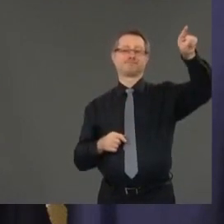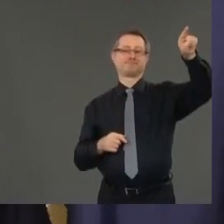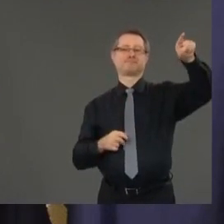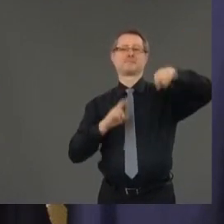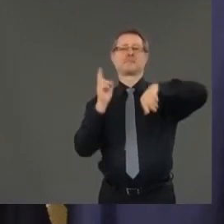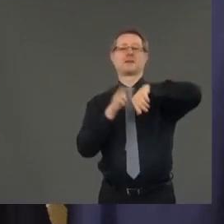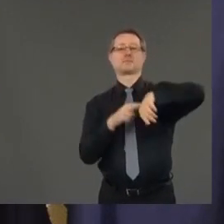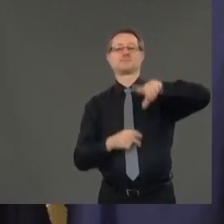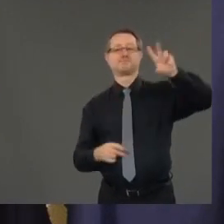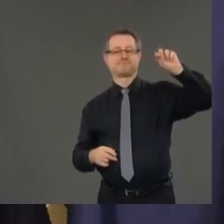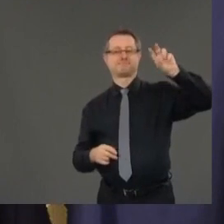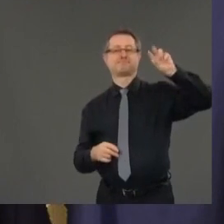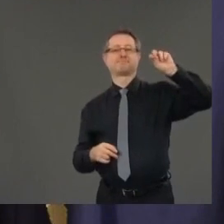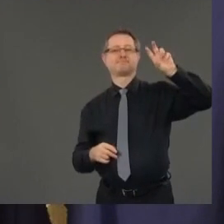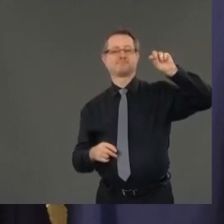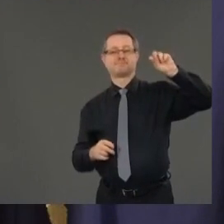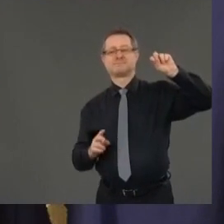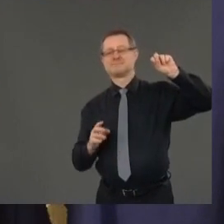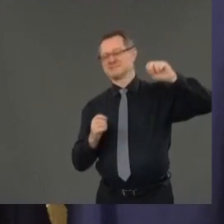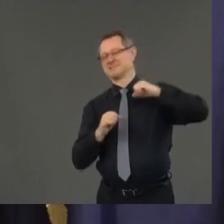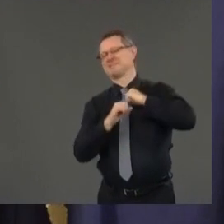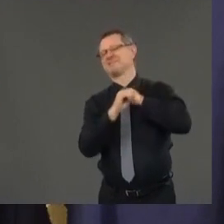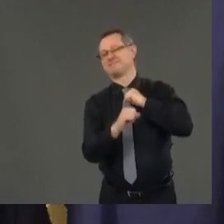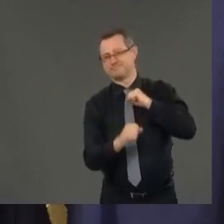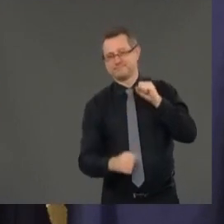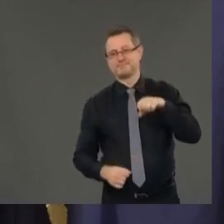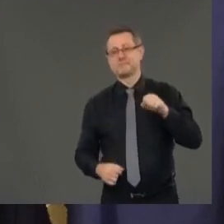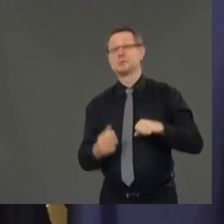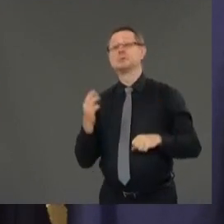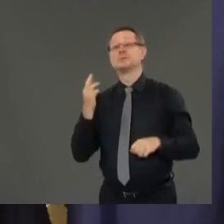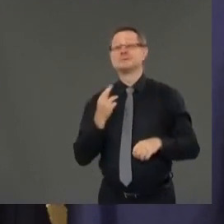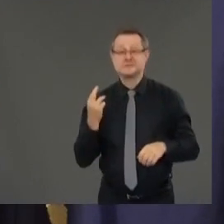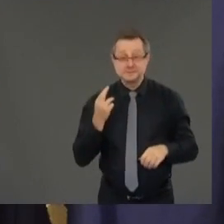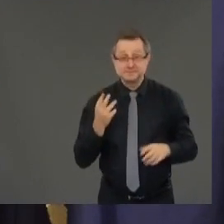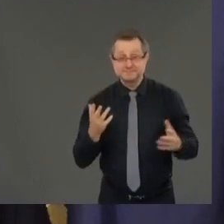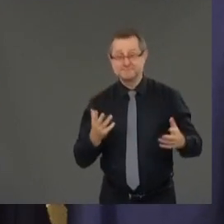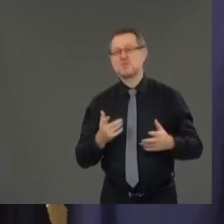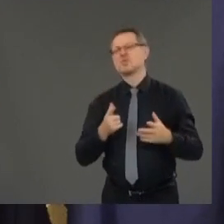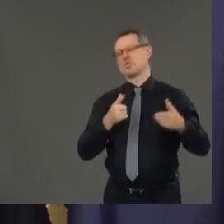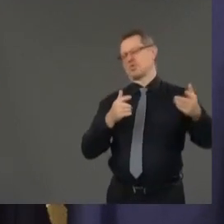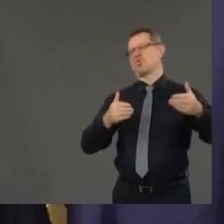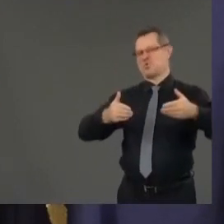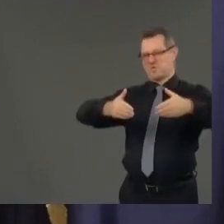30% OF THE TESTS THAT WERE GOING TO THE NATIONAL LABS, THEY HAVE